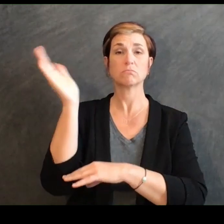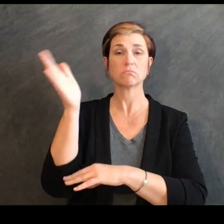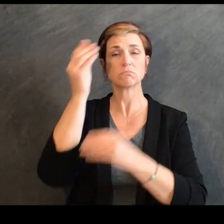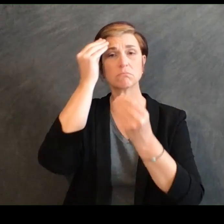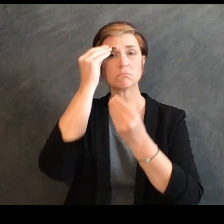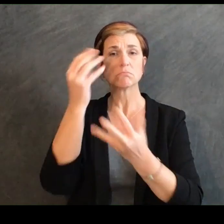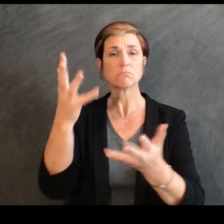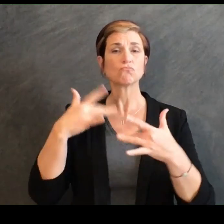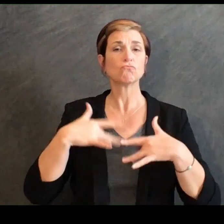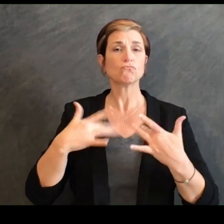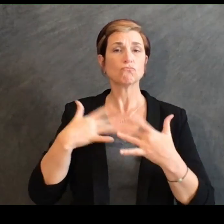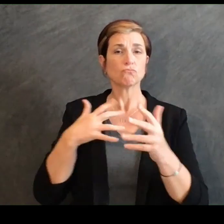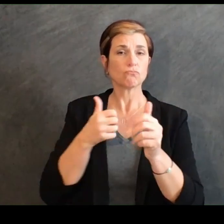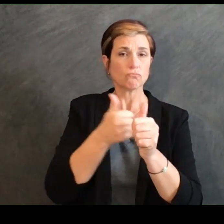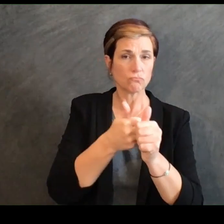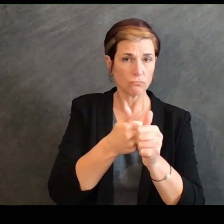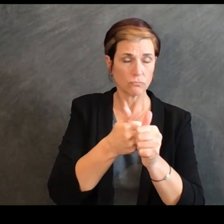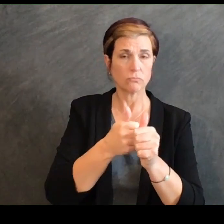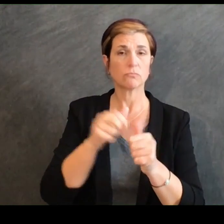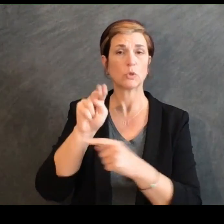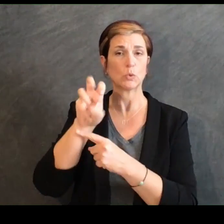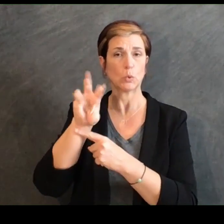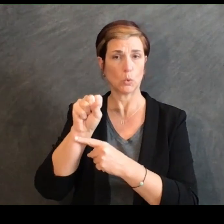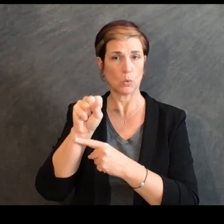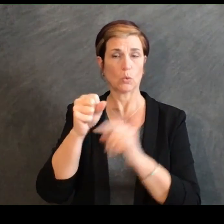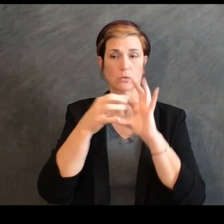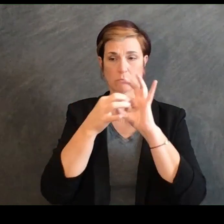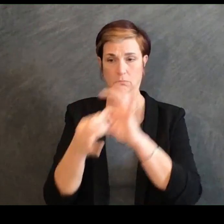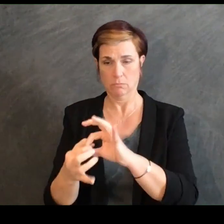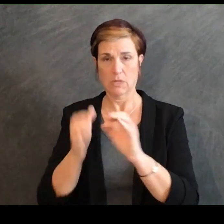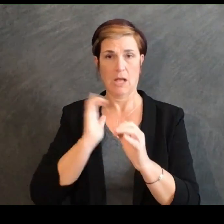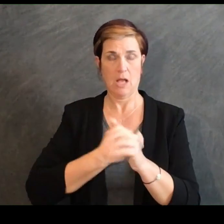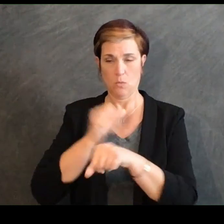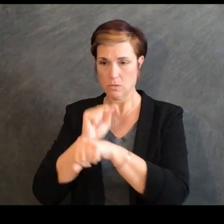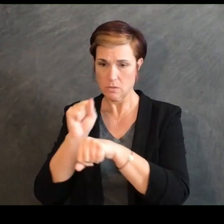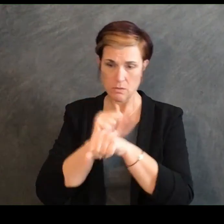actions we're taking in our very vigilant effort to combat and ultimately